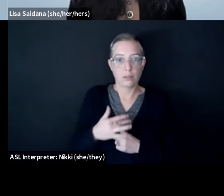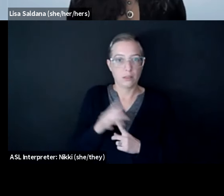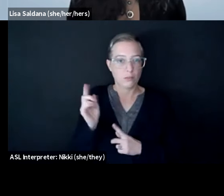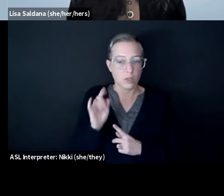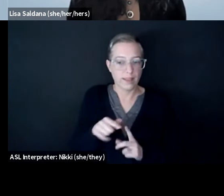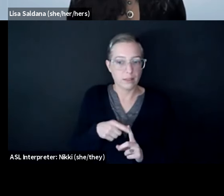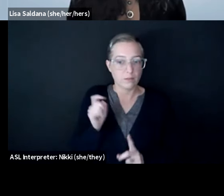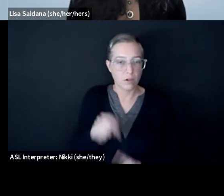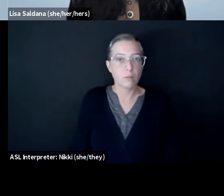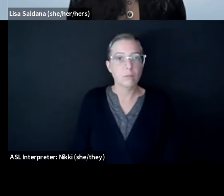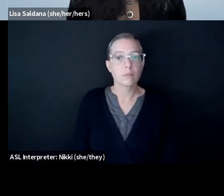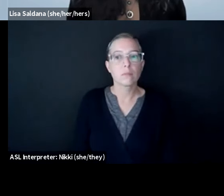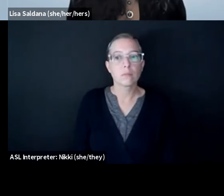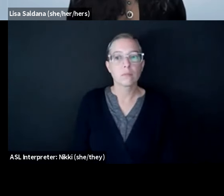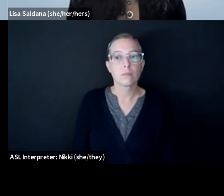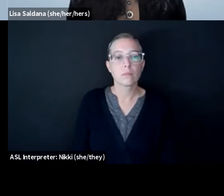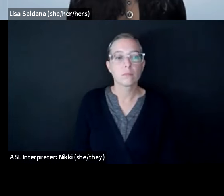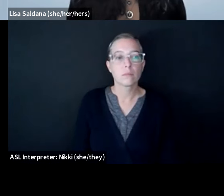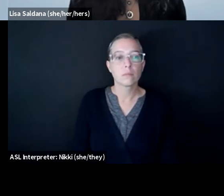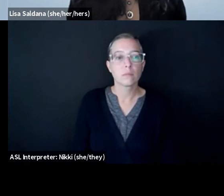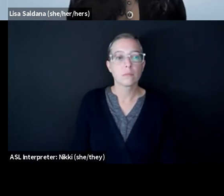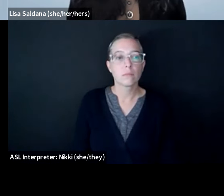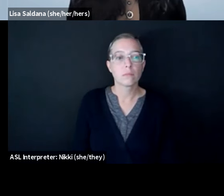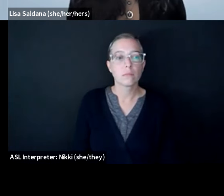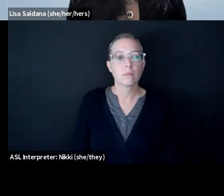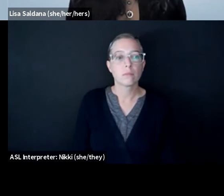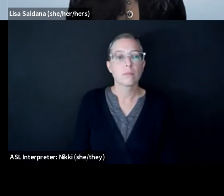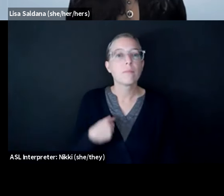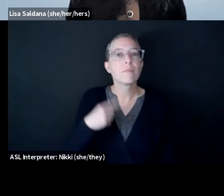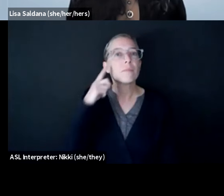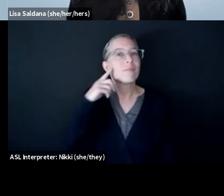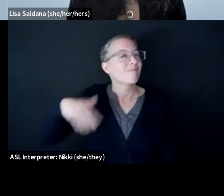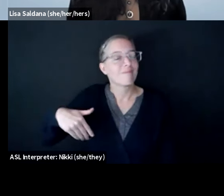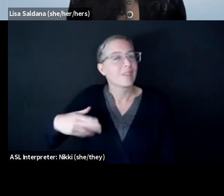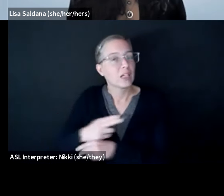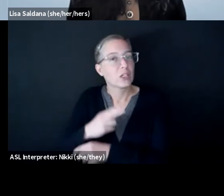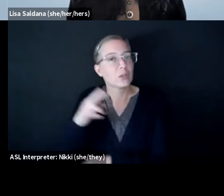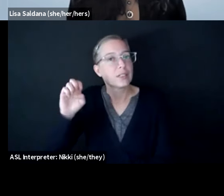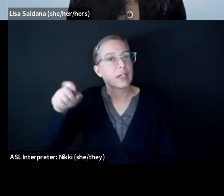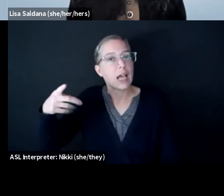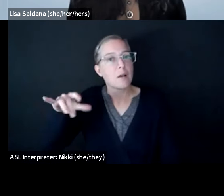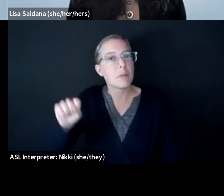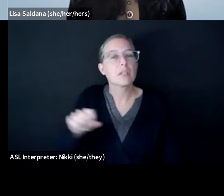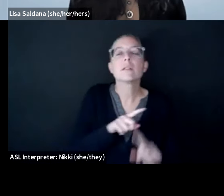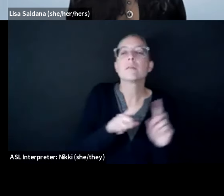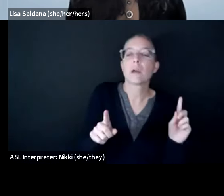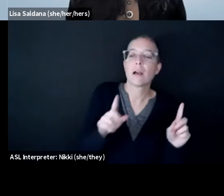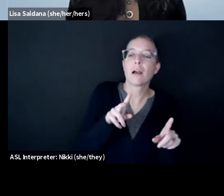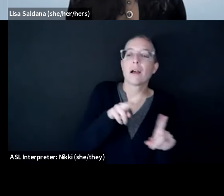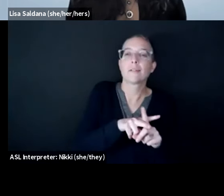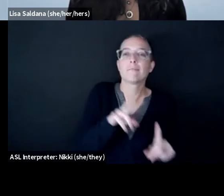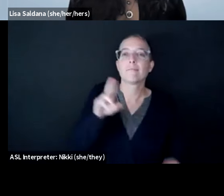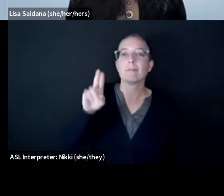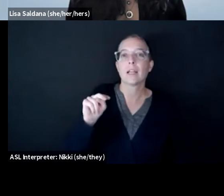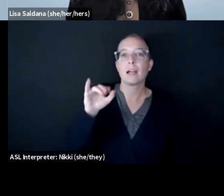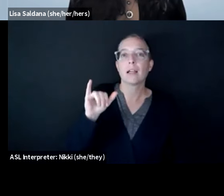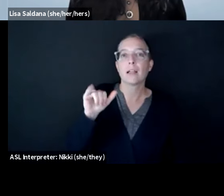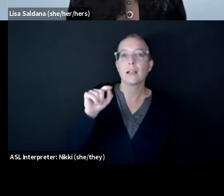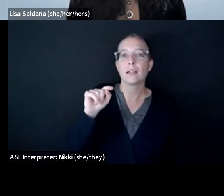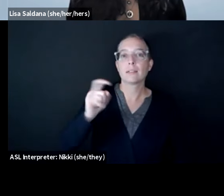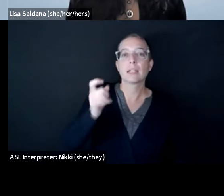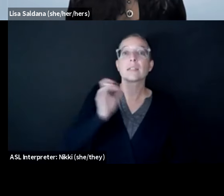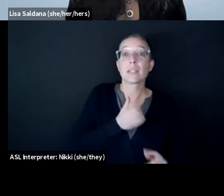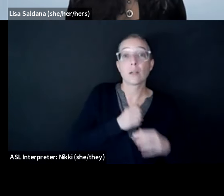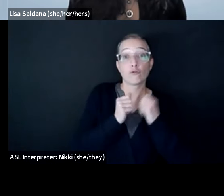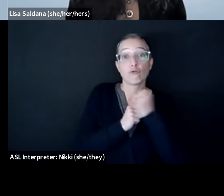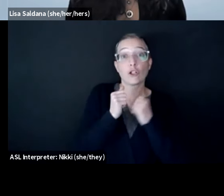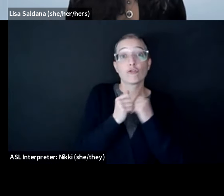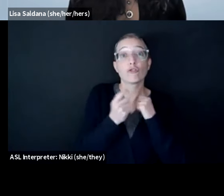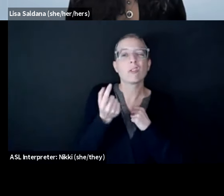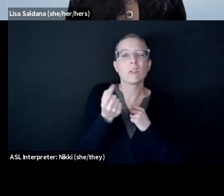Kris Krasnowski: Again, I think, having not used at this, but using the NIH text model, I think we had a little bit different structure in terms of how we moved through the process improvement project but.